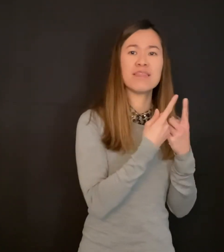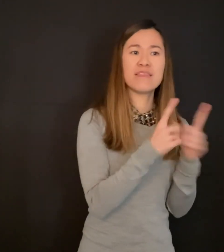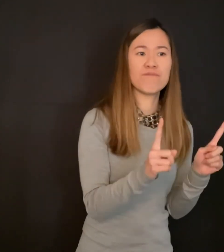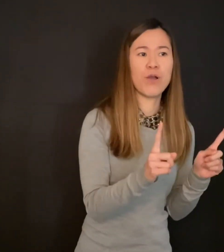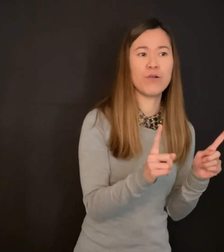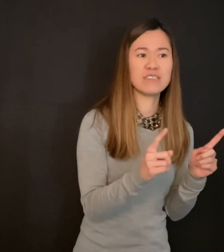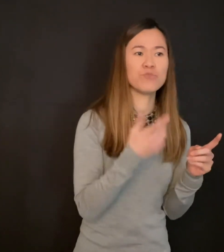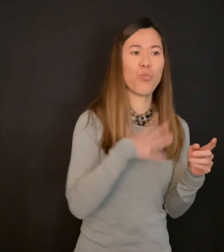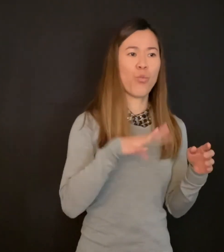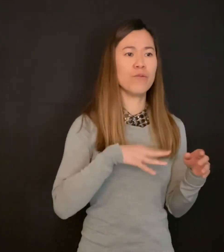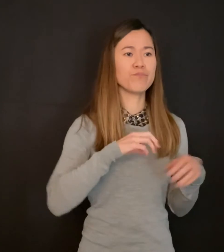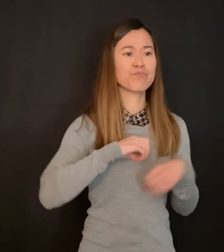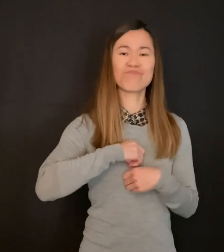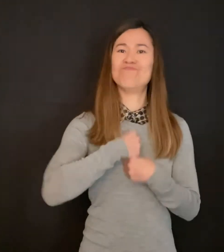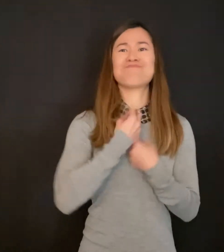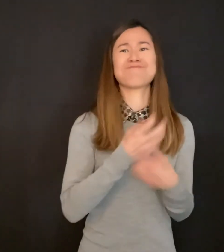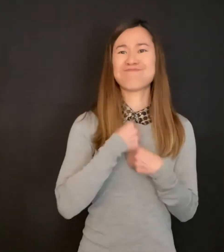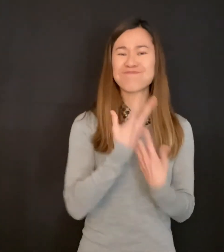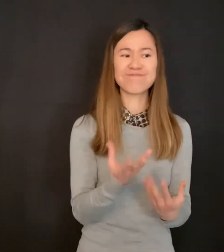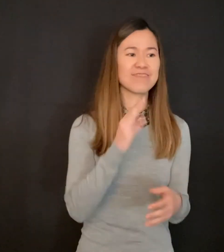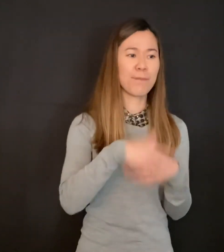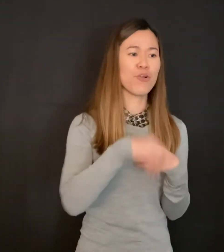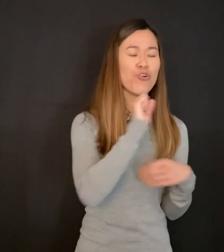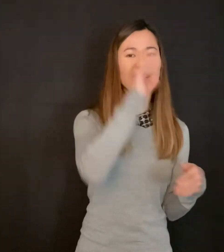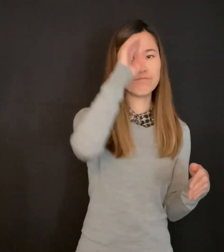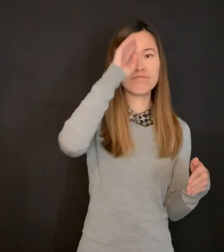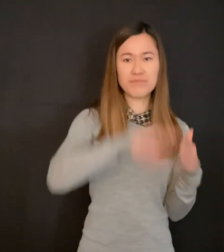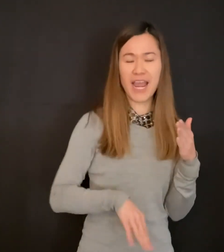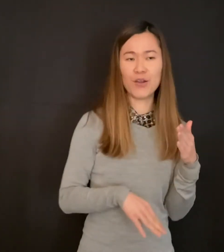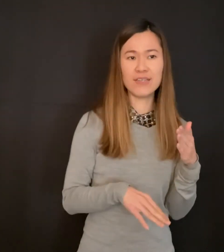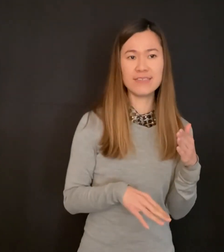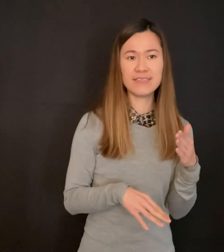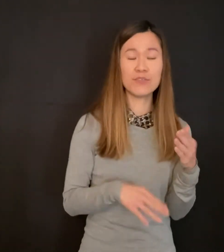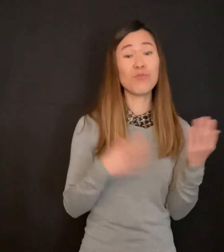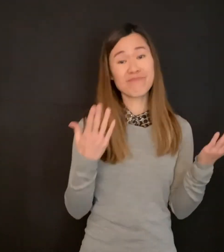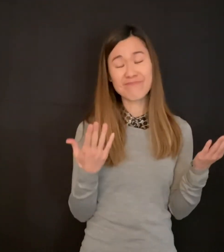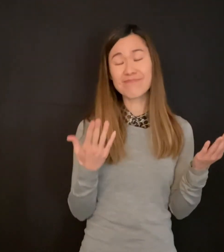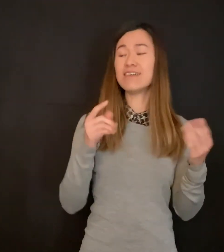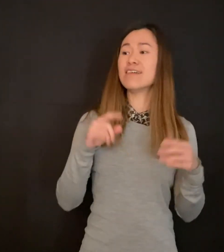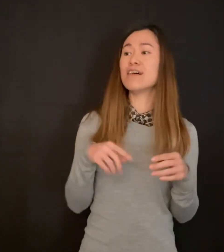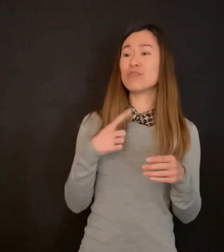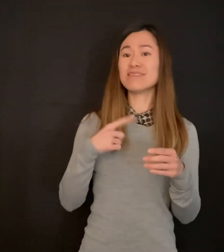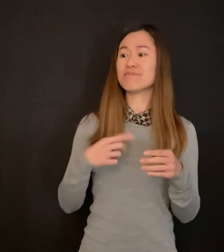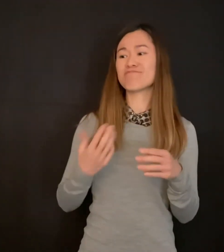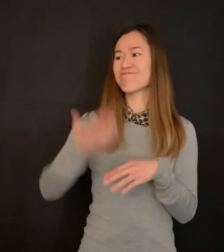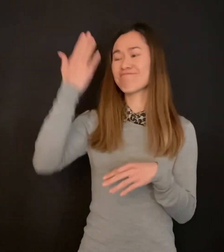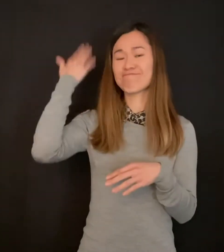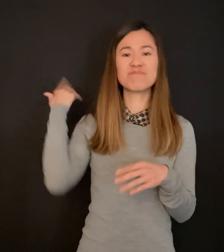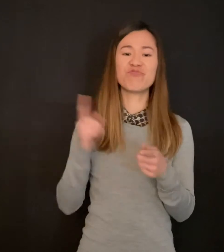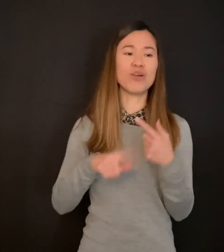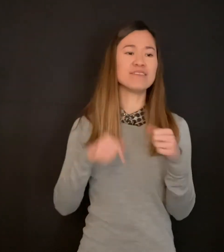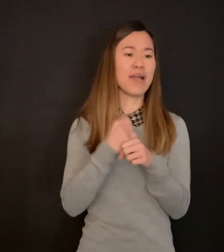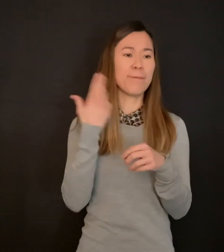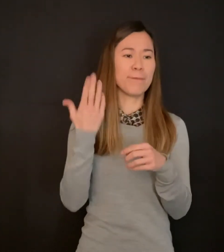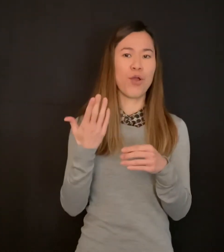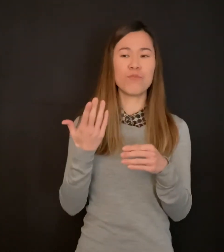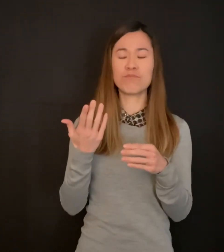John asked Eliza, is divorce a dirty word?